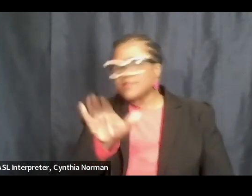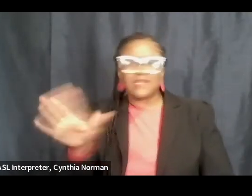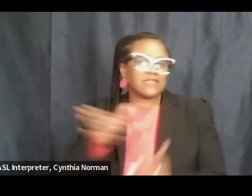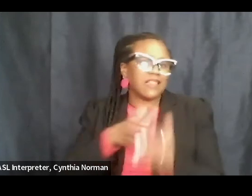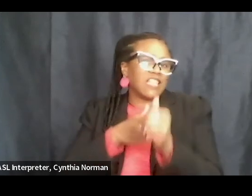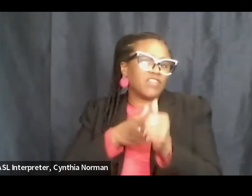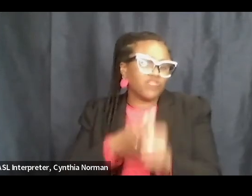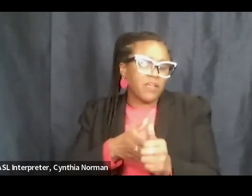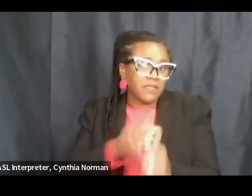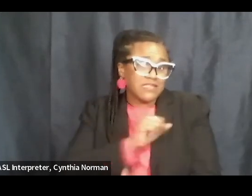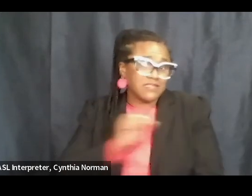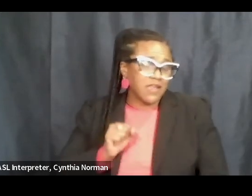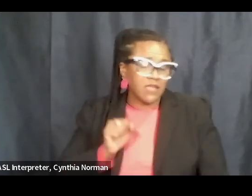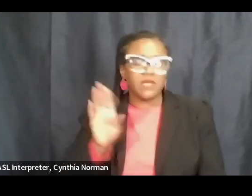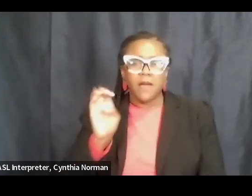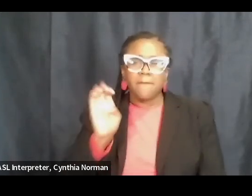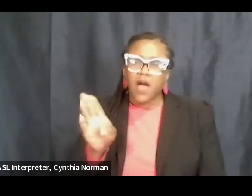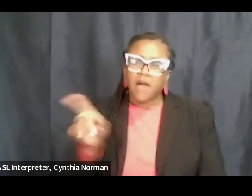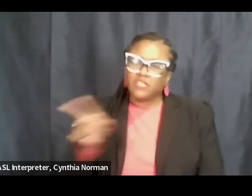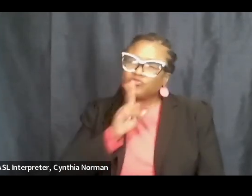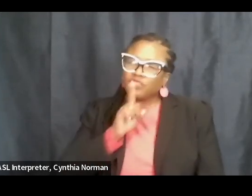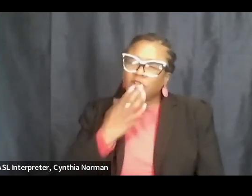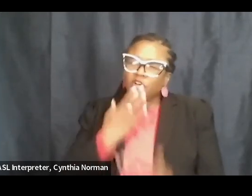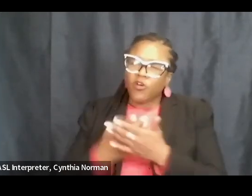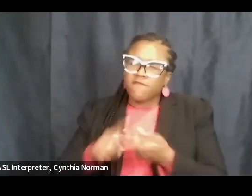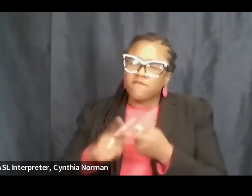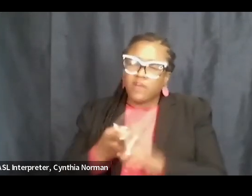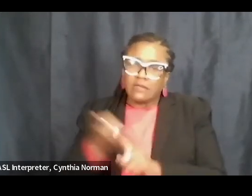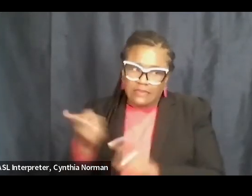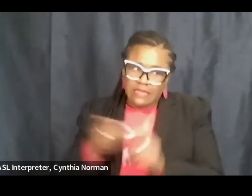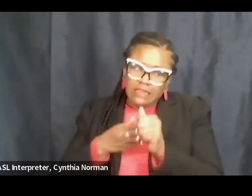Bob's a good friend and we applaud his leadership in the Senate. We really need to get